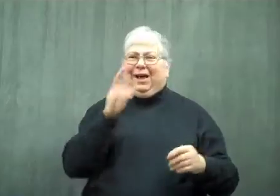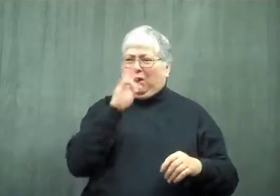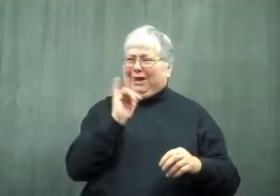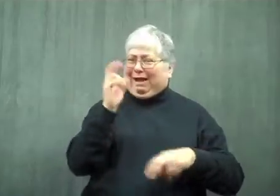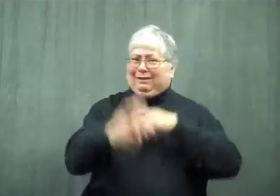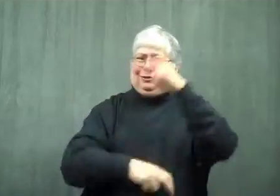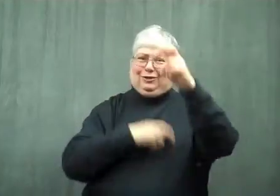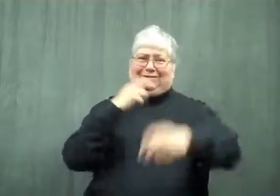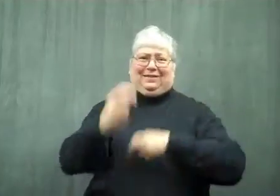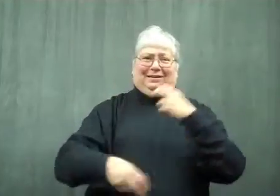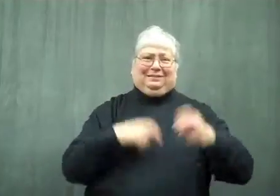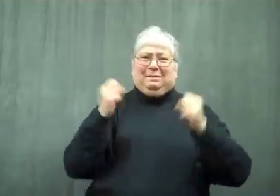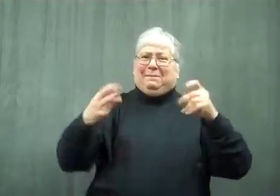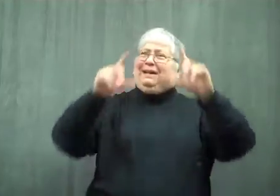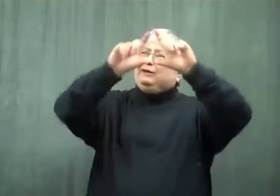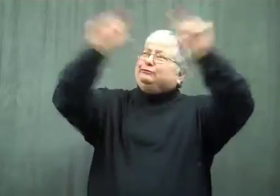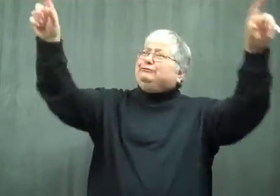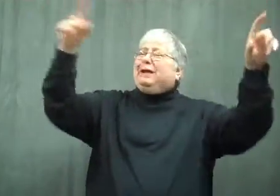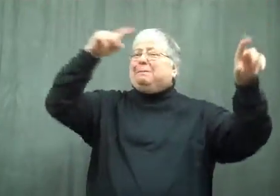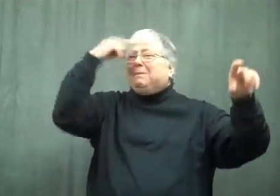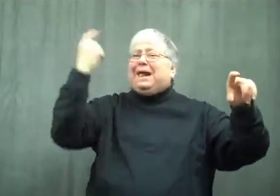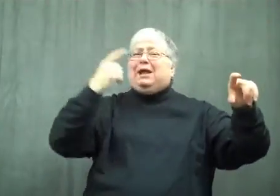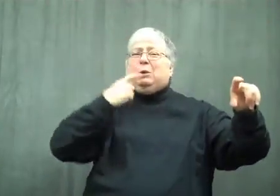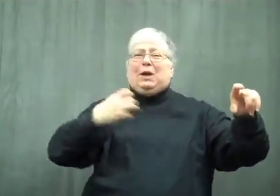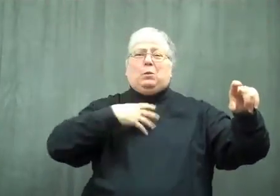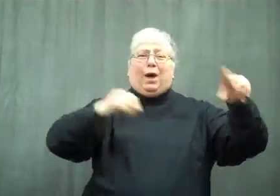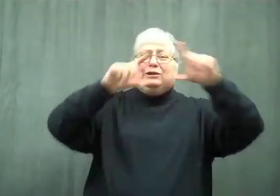It looked like a carnival, with many black, red and white banners.